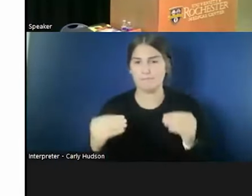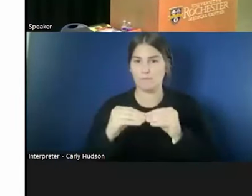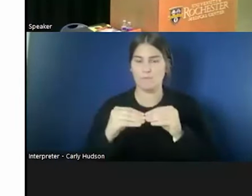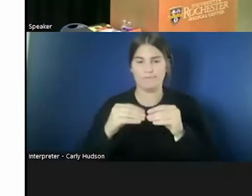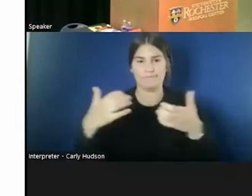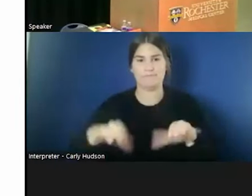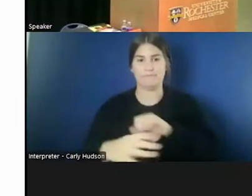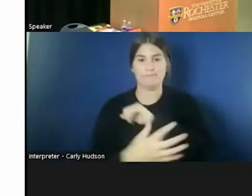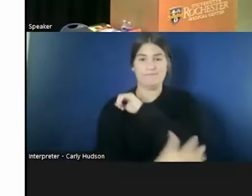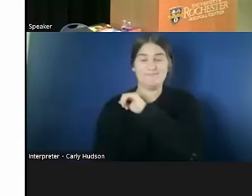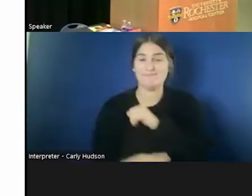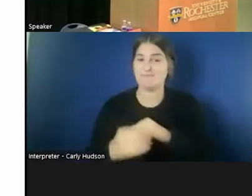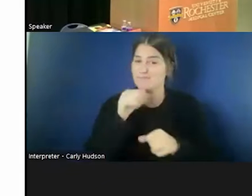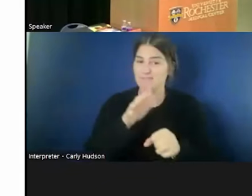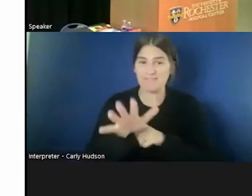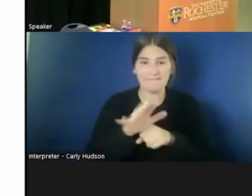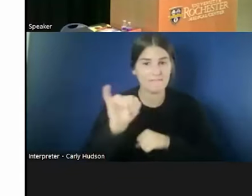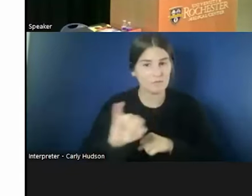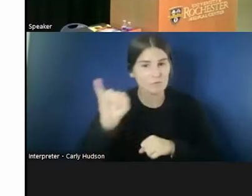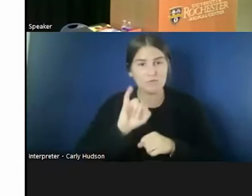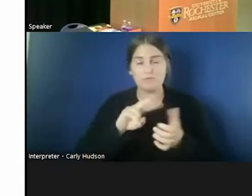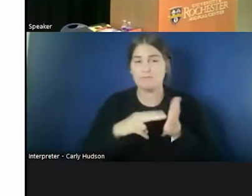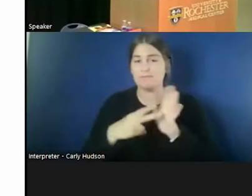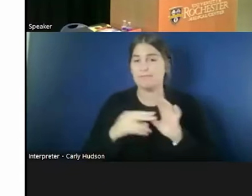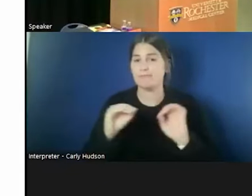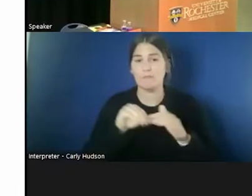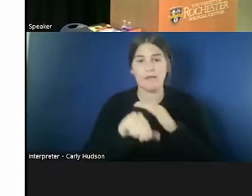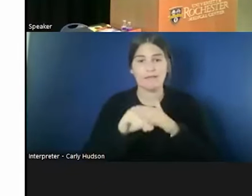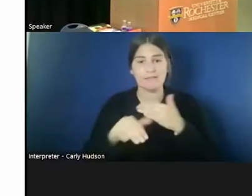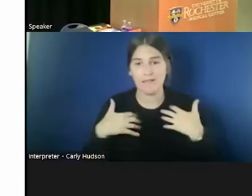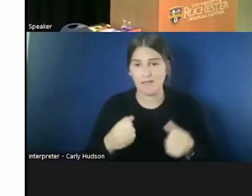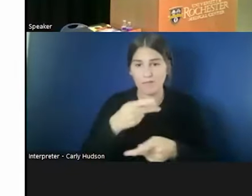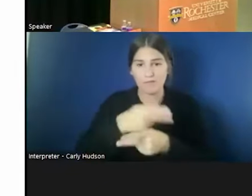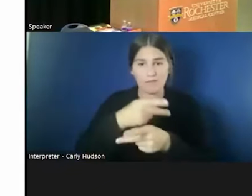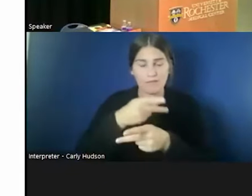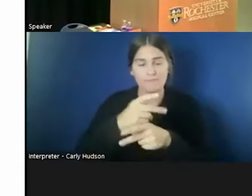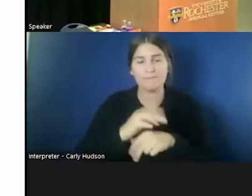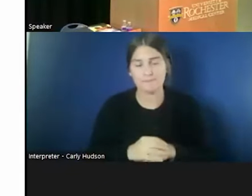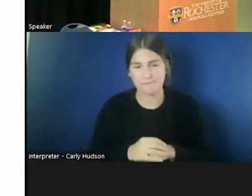insurance leads to a lack of access to healthare and health inequities quite simply poverty